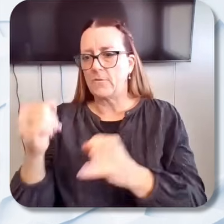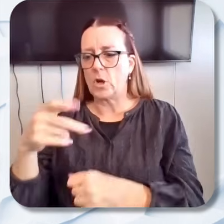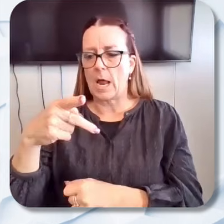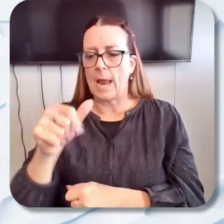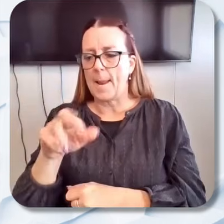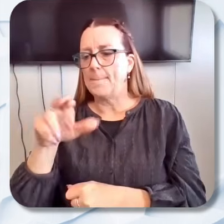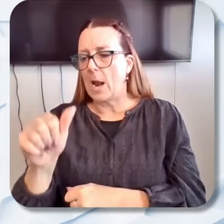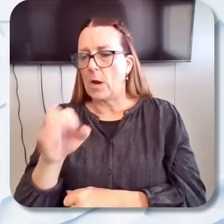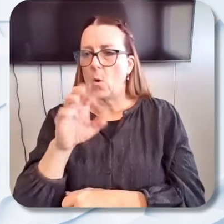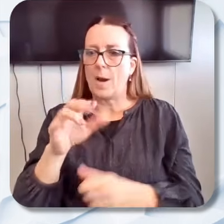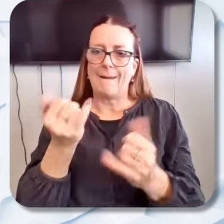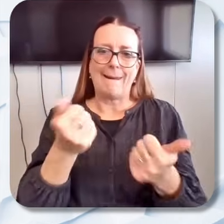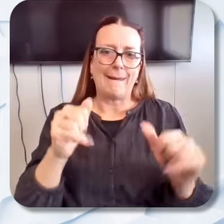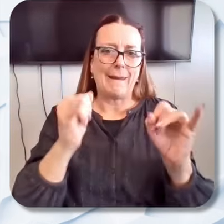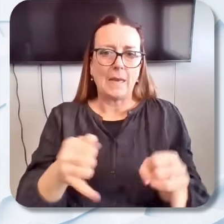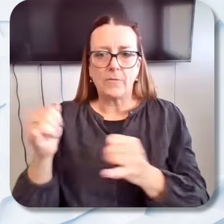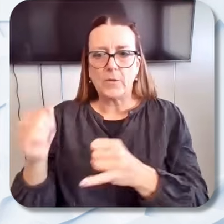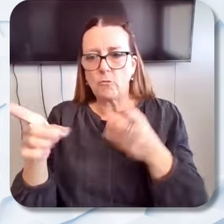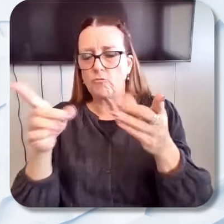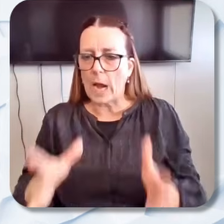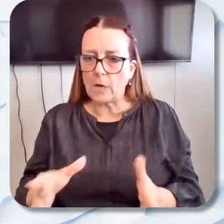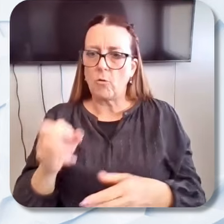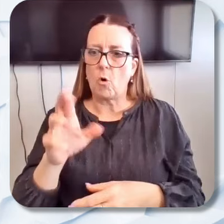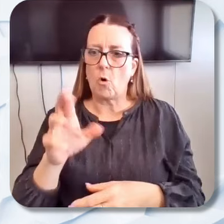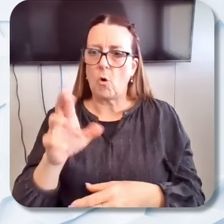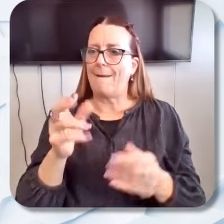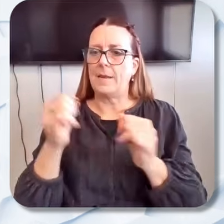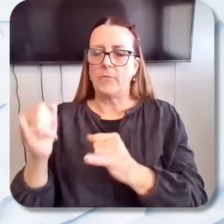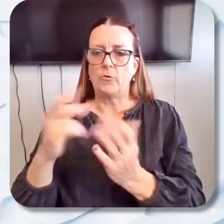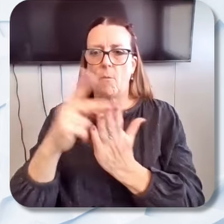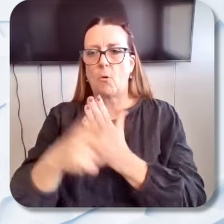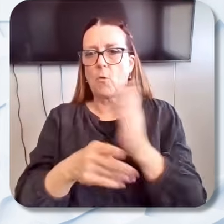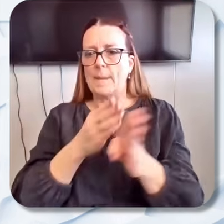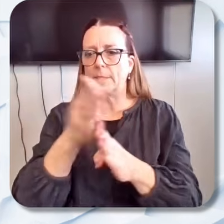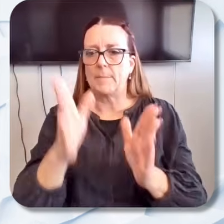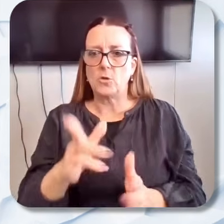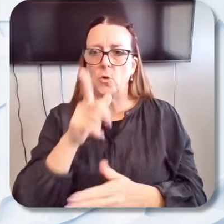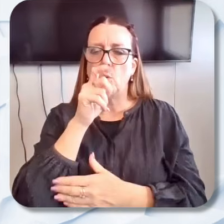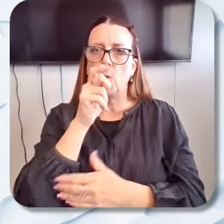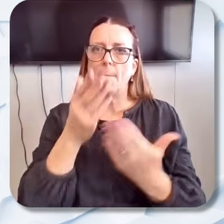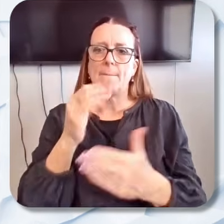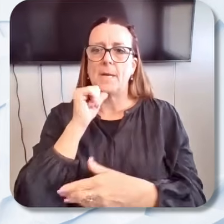individual special education director or program specialist who who might be not offering services.